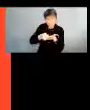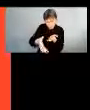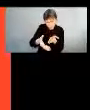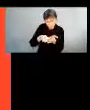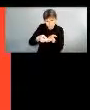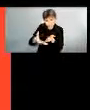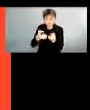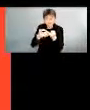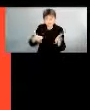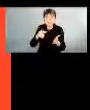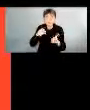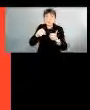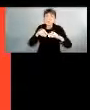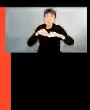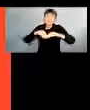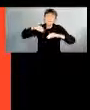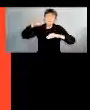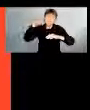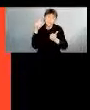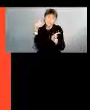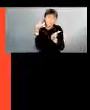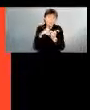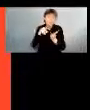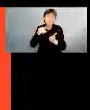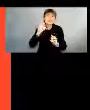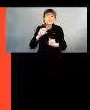budget, you must show how the remainder will be covered.